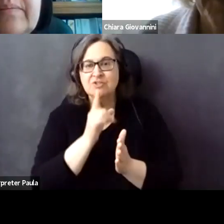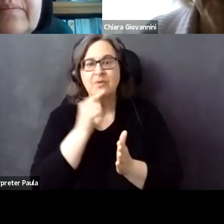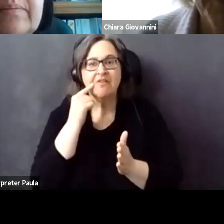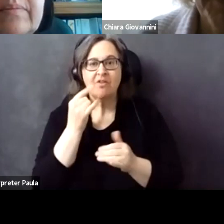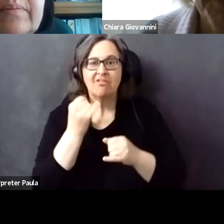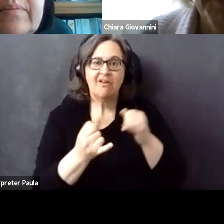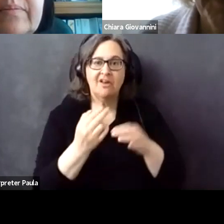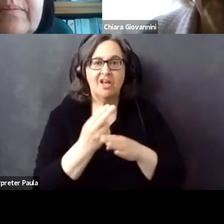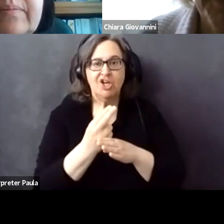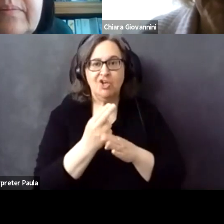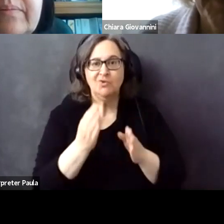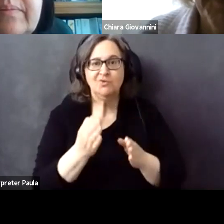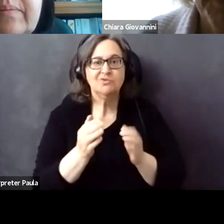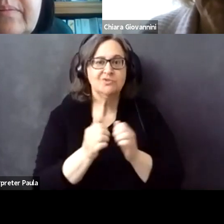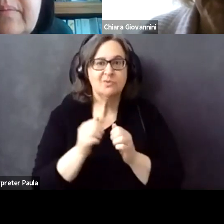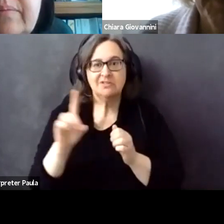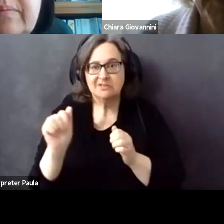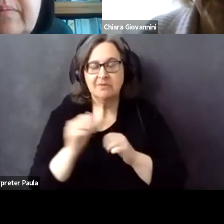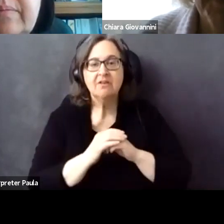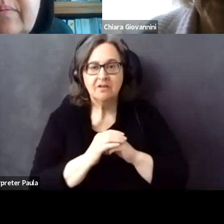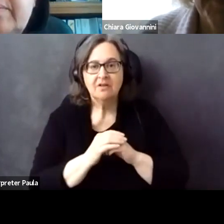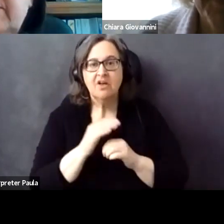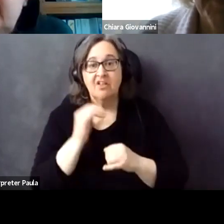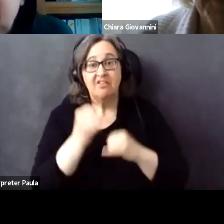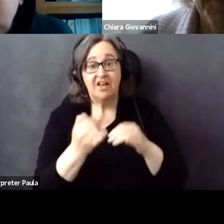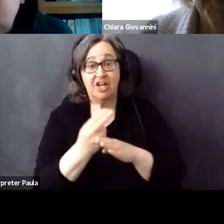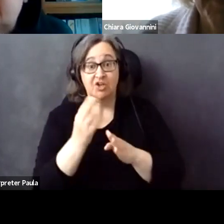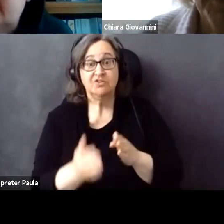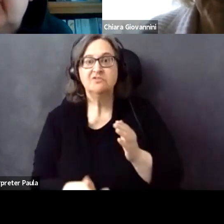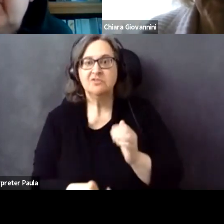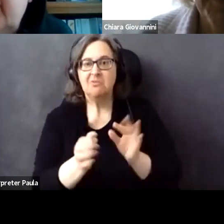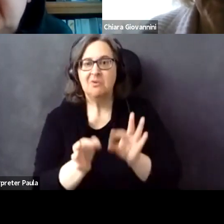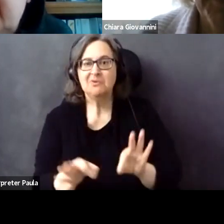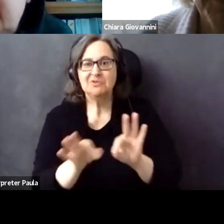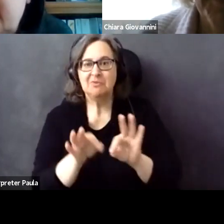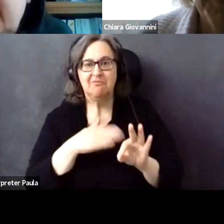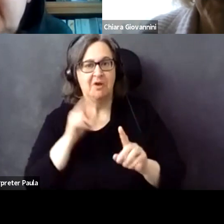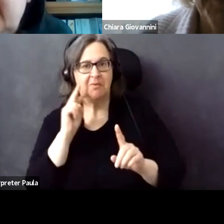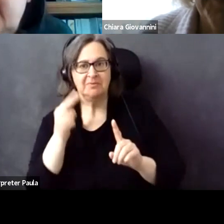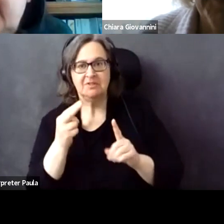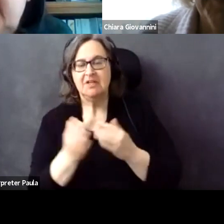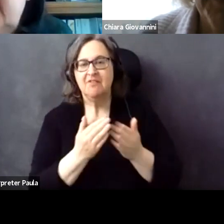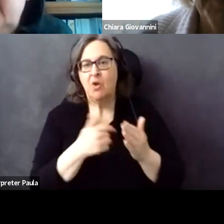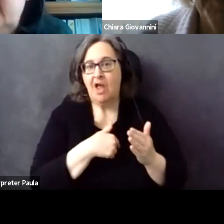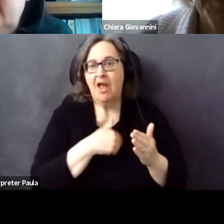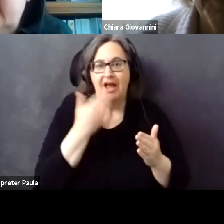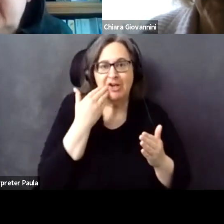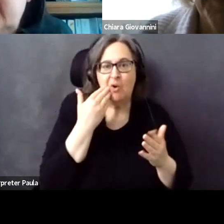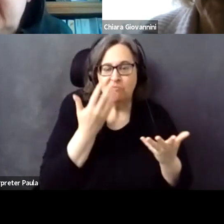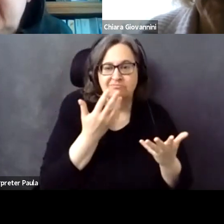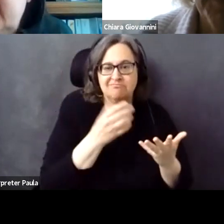with Lars Bosselmann because in my mind we are doing this for the end users with disabilities, so the end user perspective is always